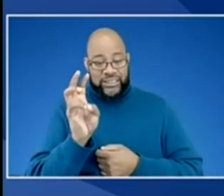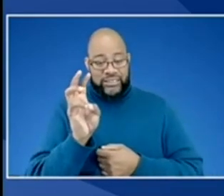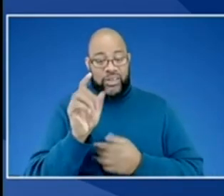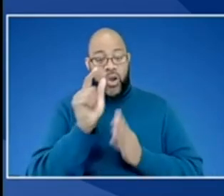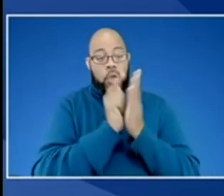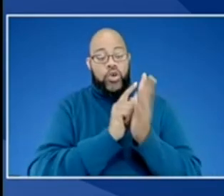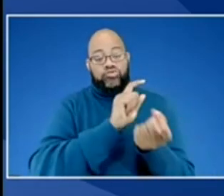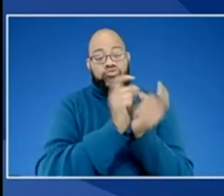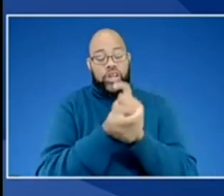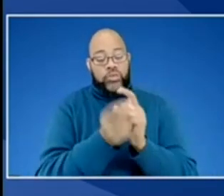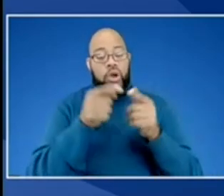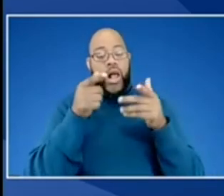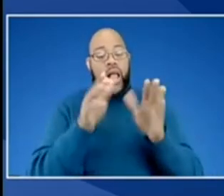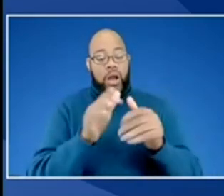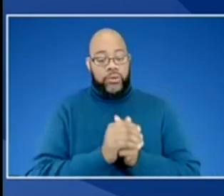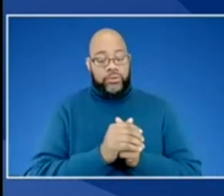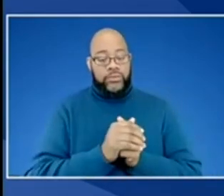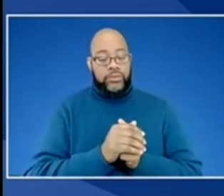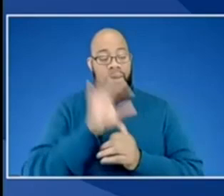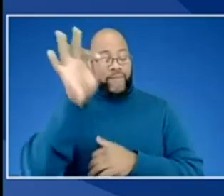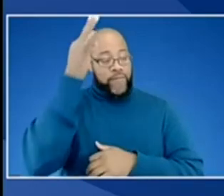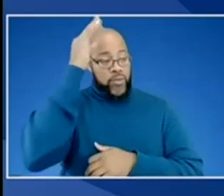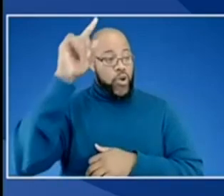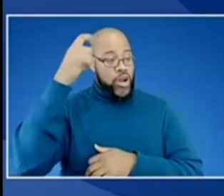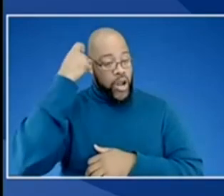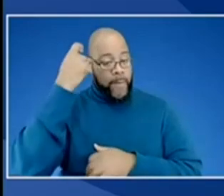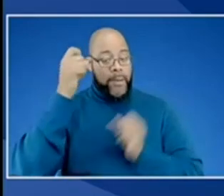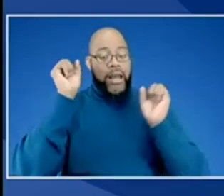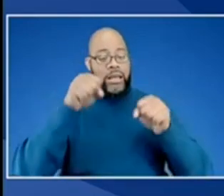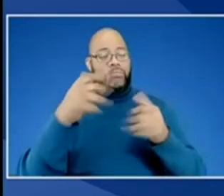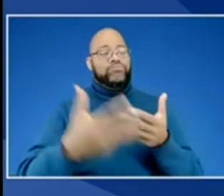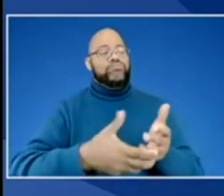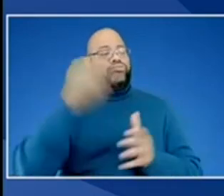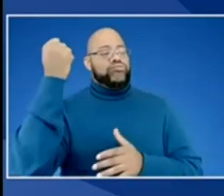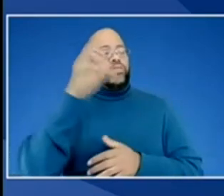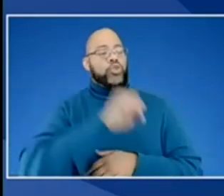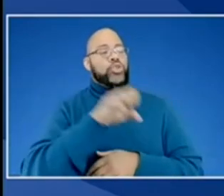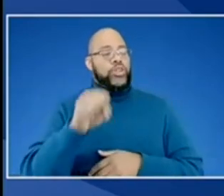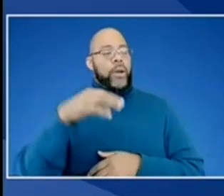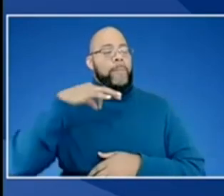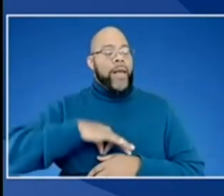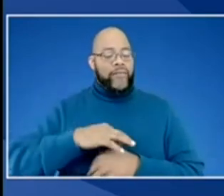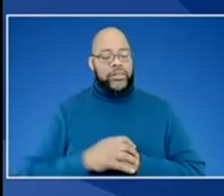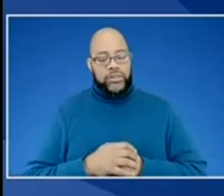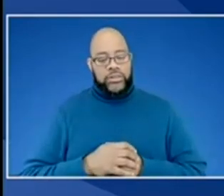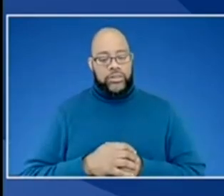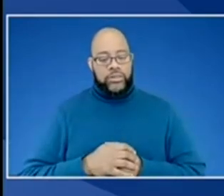to allow it, the Federal Government can garnish Social Security benefits. And it does.